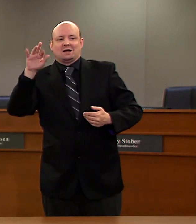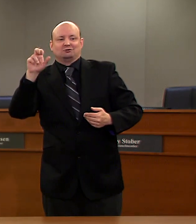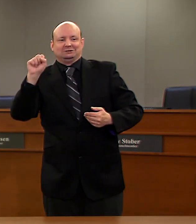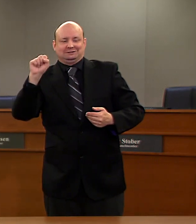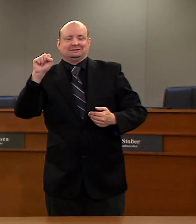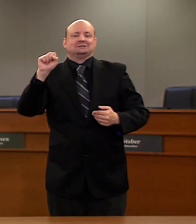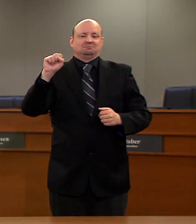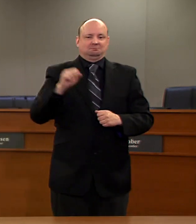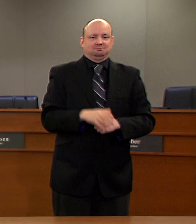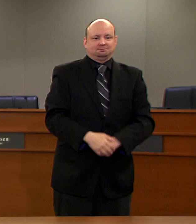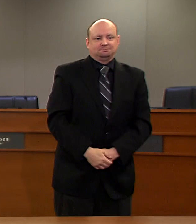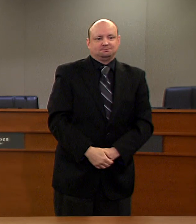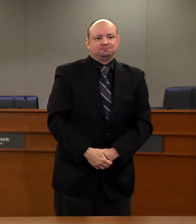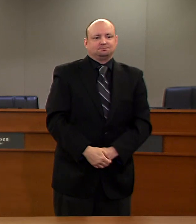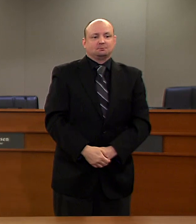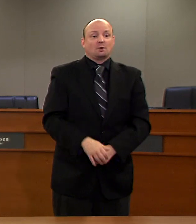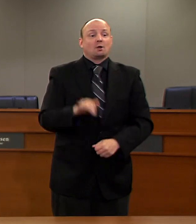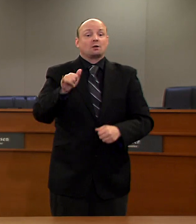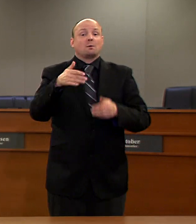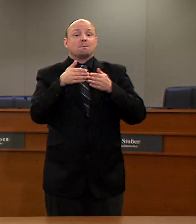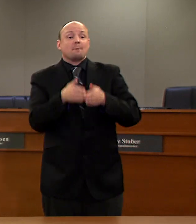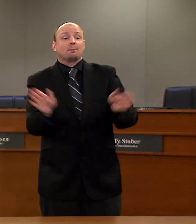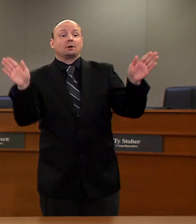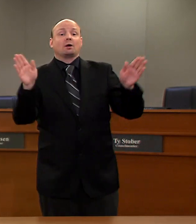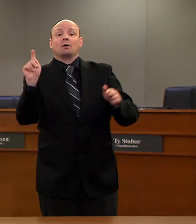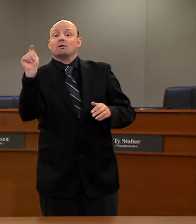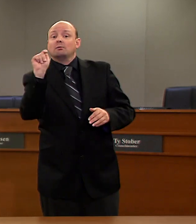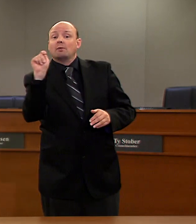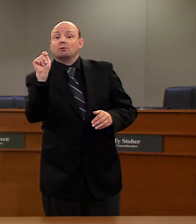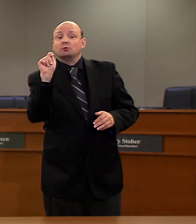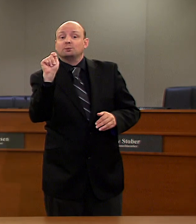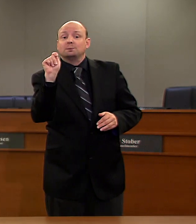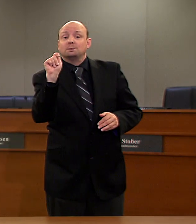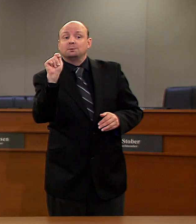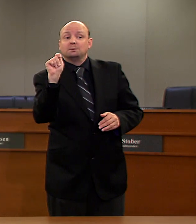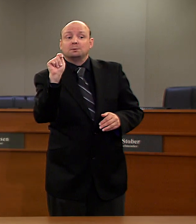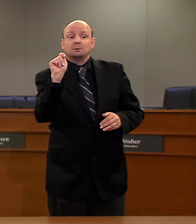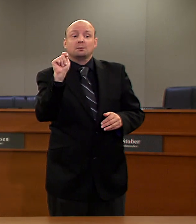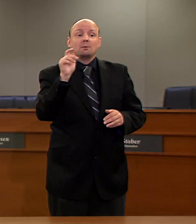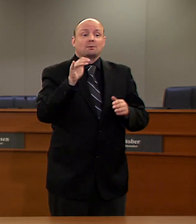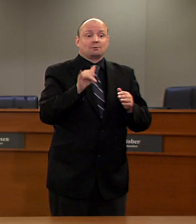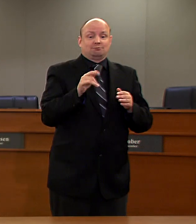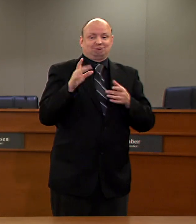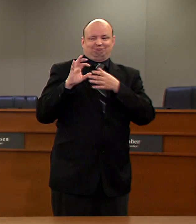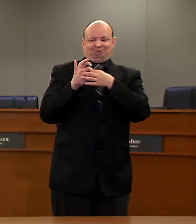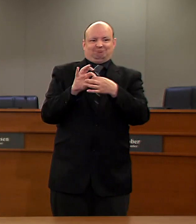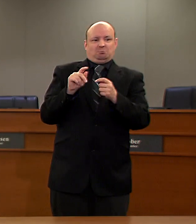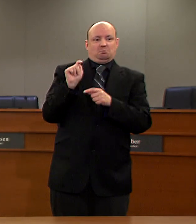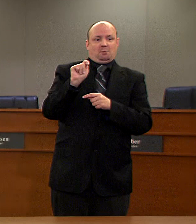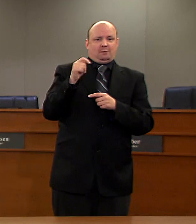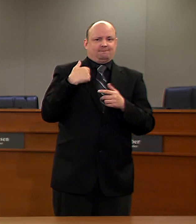Public restrooms. Public restrooms are being maintained in five locations in the City.